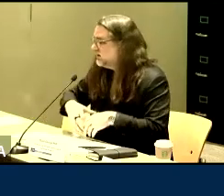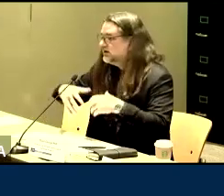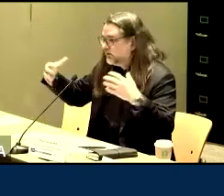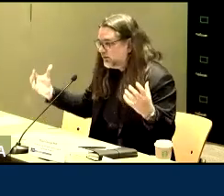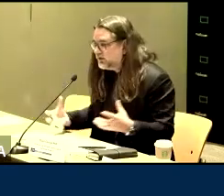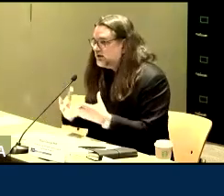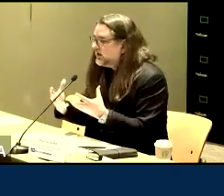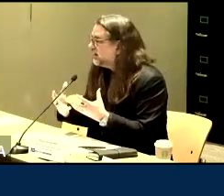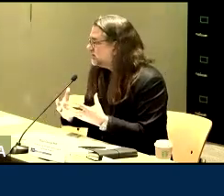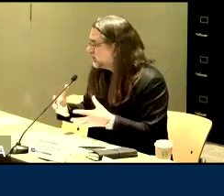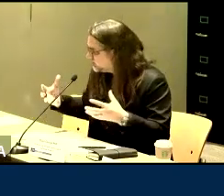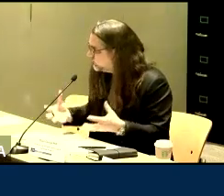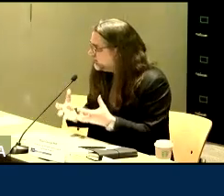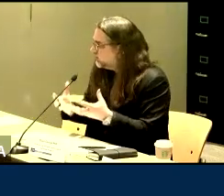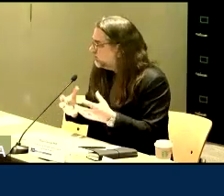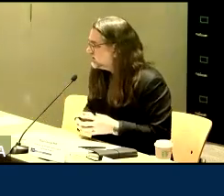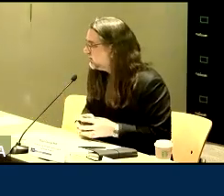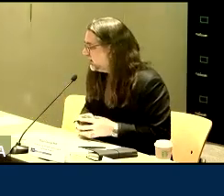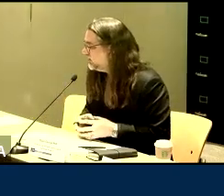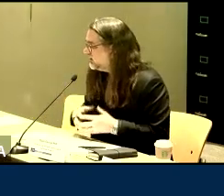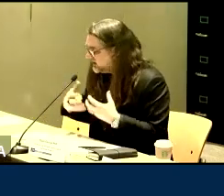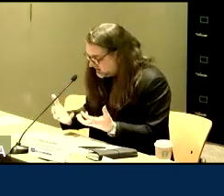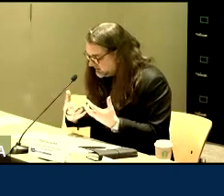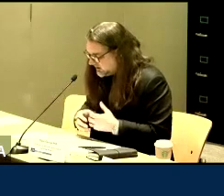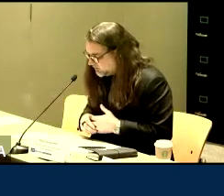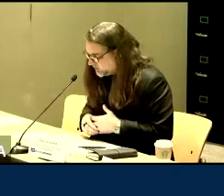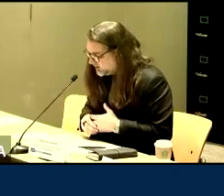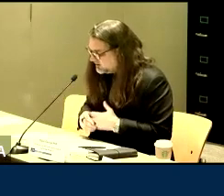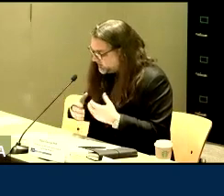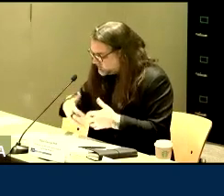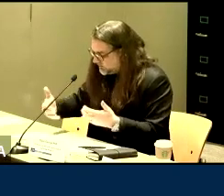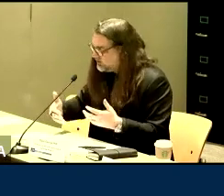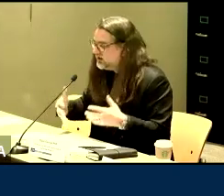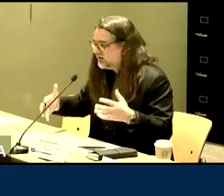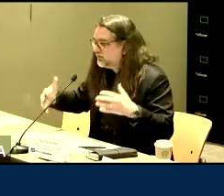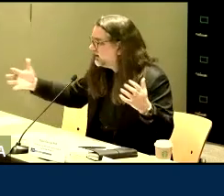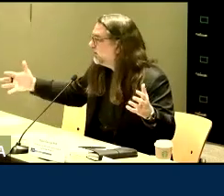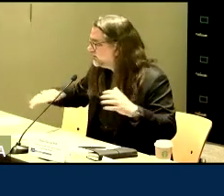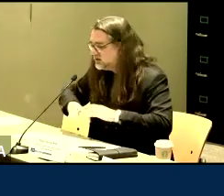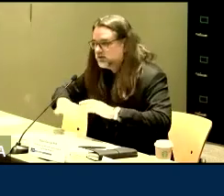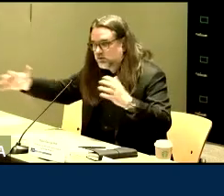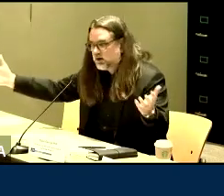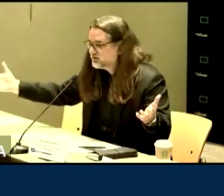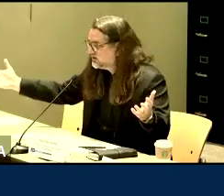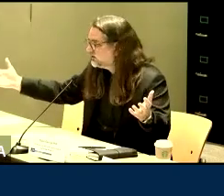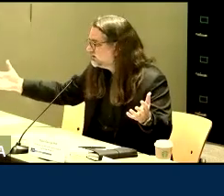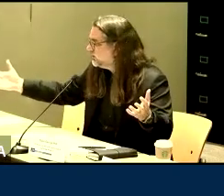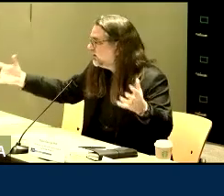So within the IM structure, we were the ones that were helping lead that work to make sure that you didn't have to beg, borrow, and steal across the centers anymore.